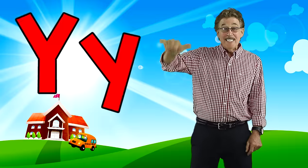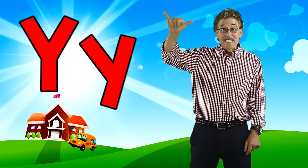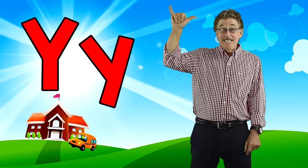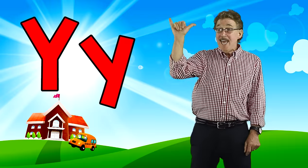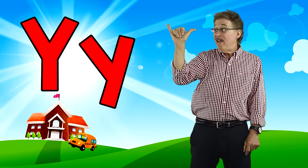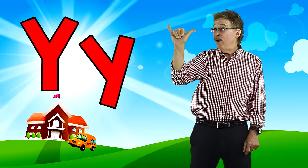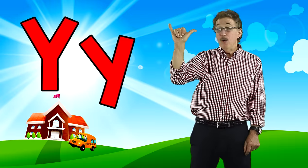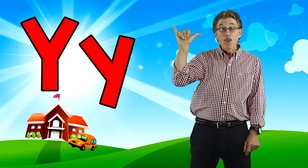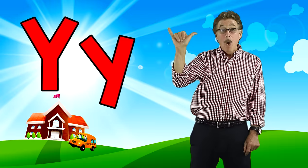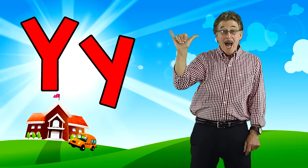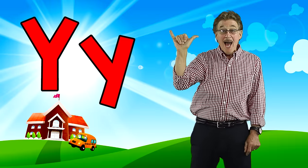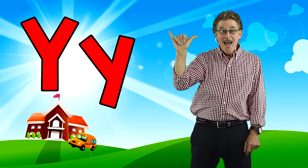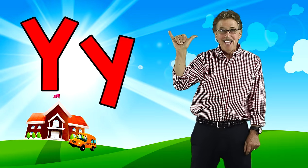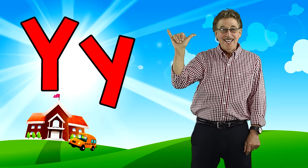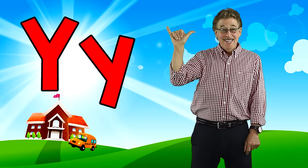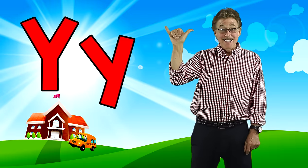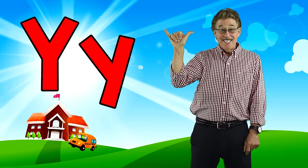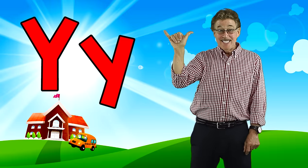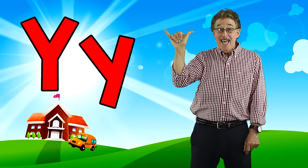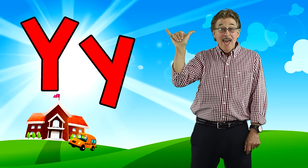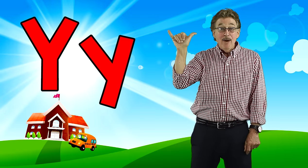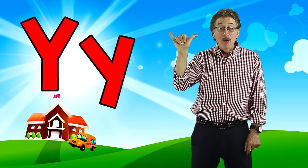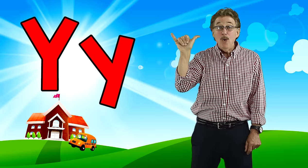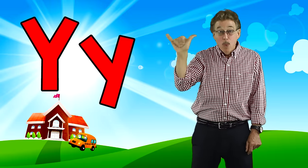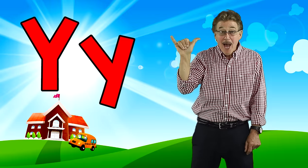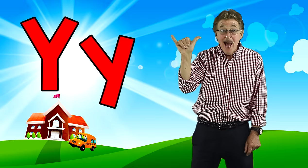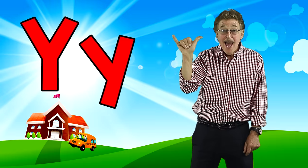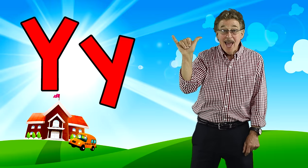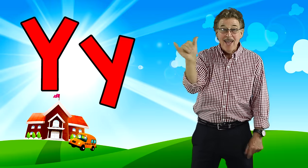This is letter Y, this is letter Y